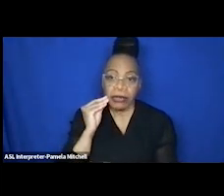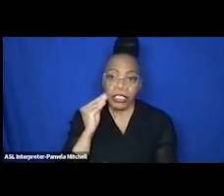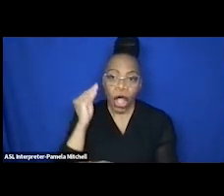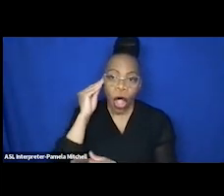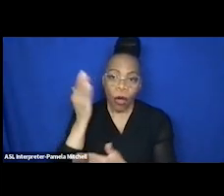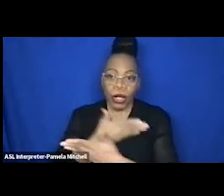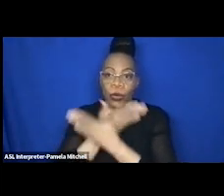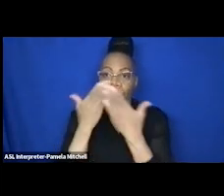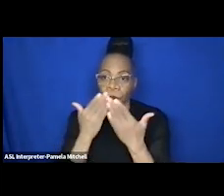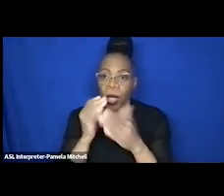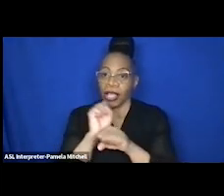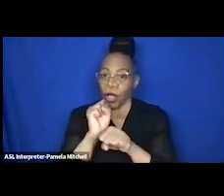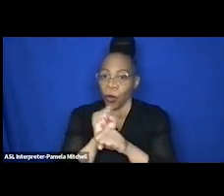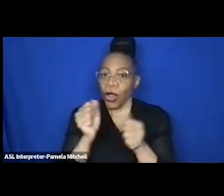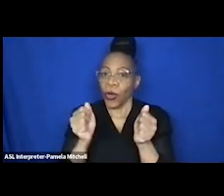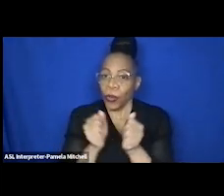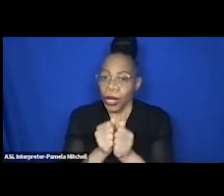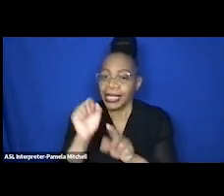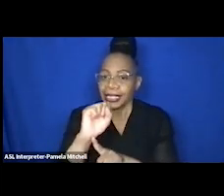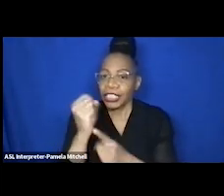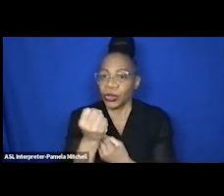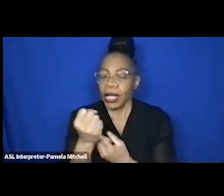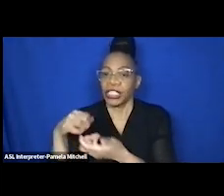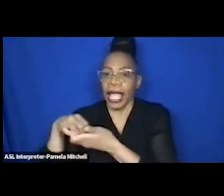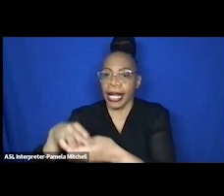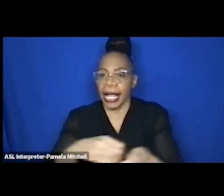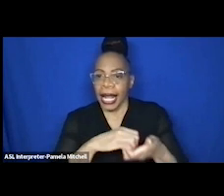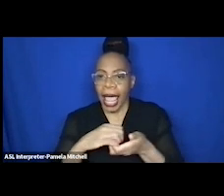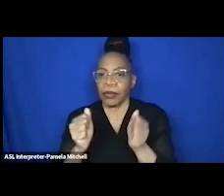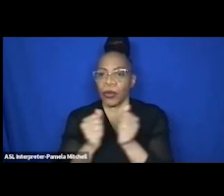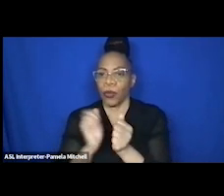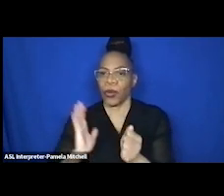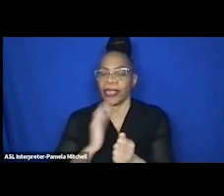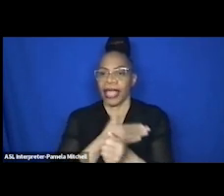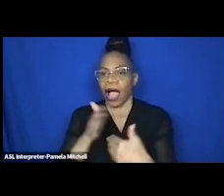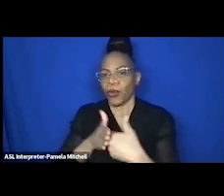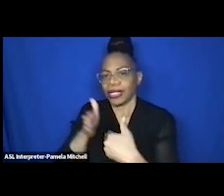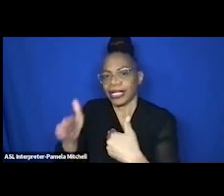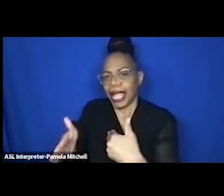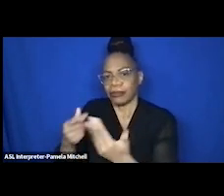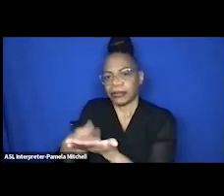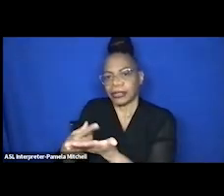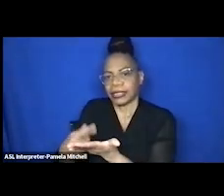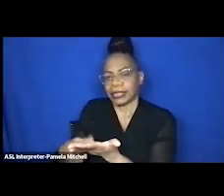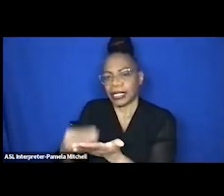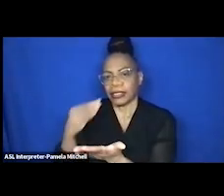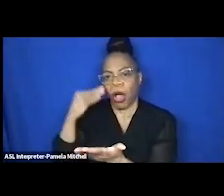and collaborate, you know, with our neighbors experiencing homelessness every single day. So when we talk about homeless response system over the course of this webinar,